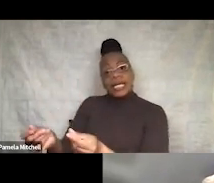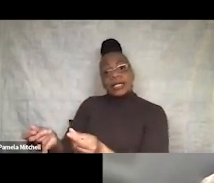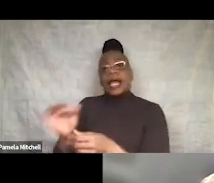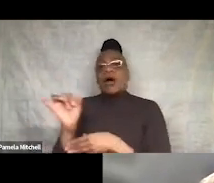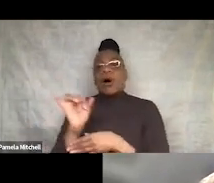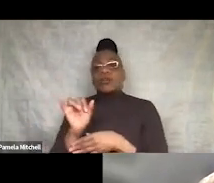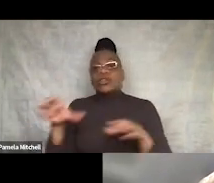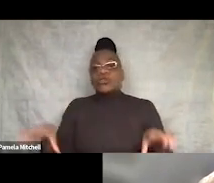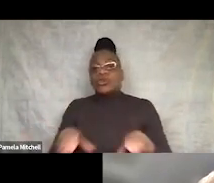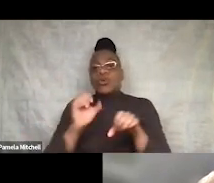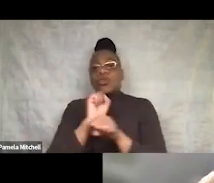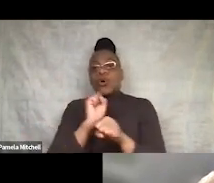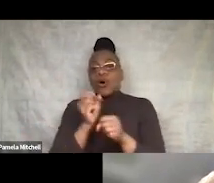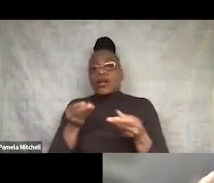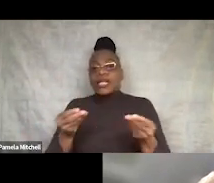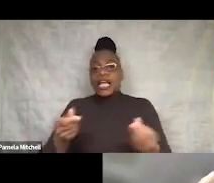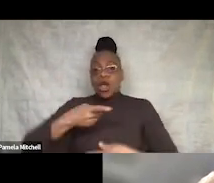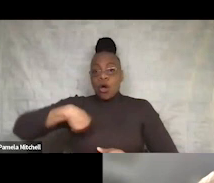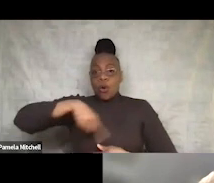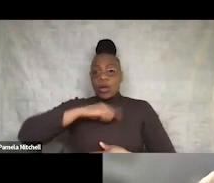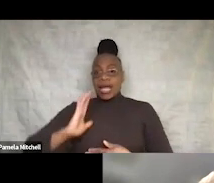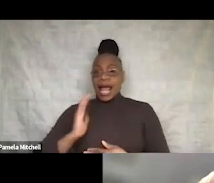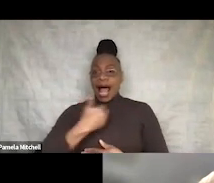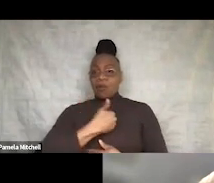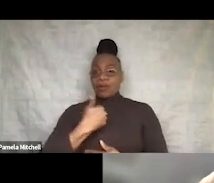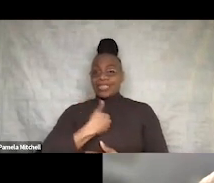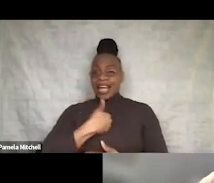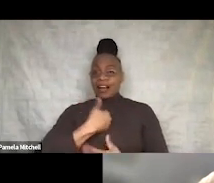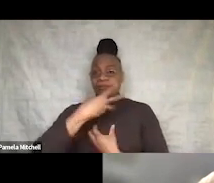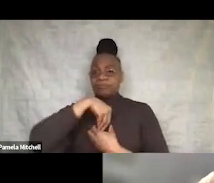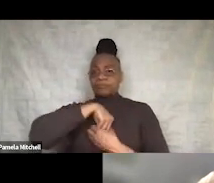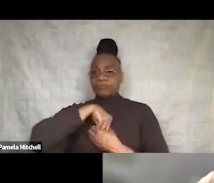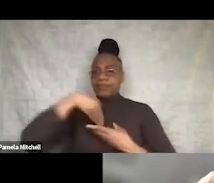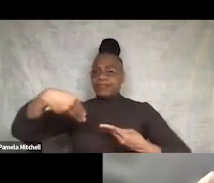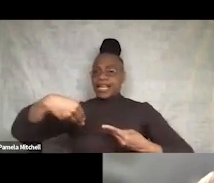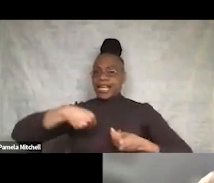we're also healing ourselves, right? So again, that honoring of lived experience,